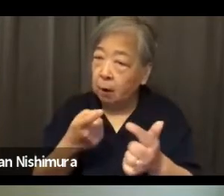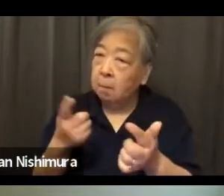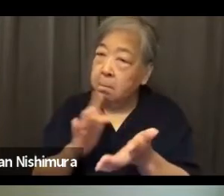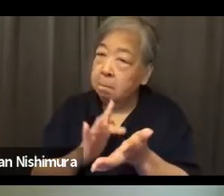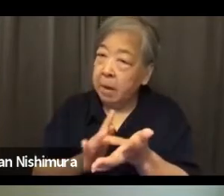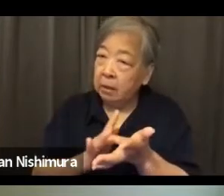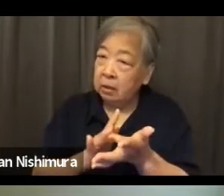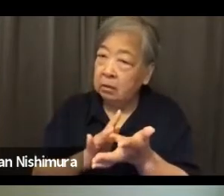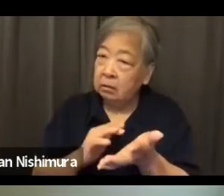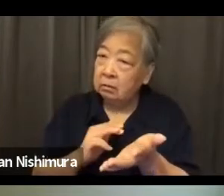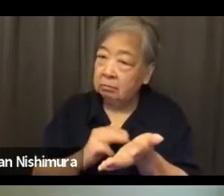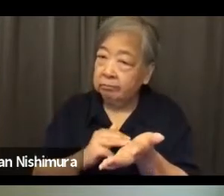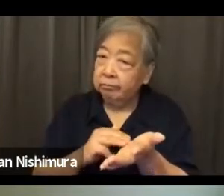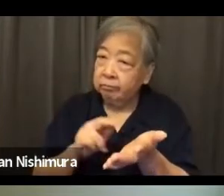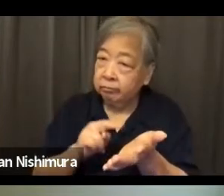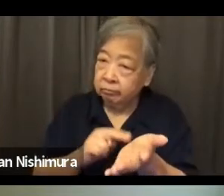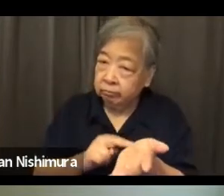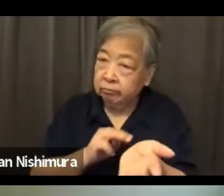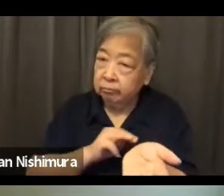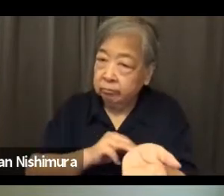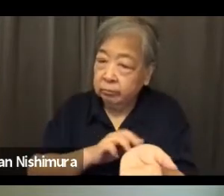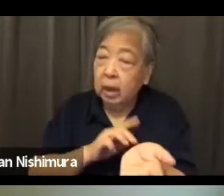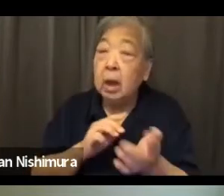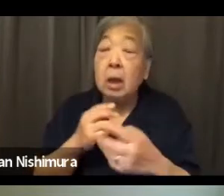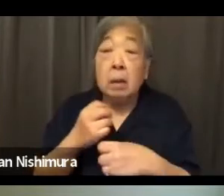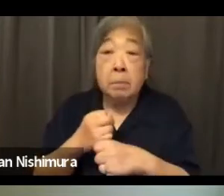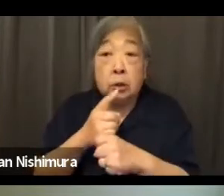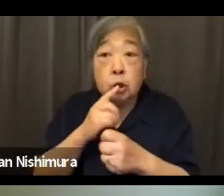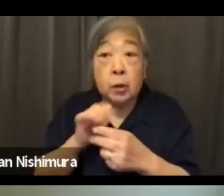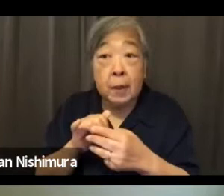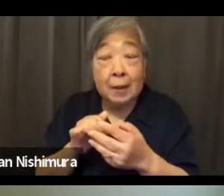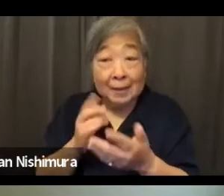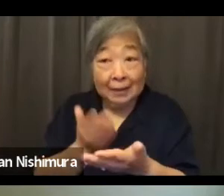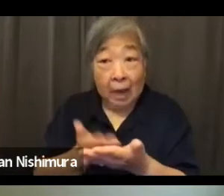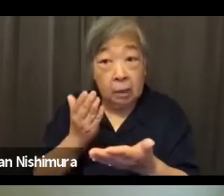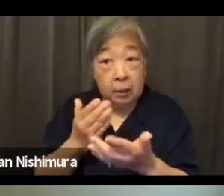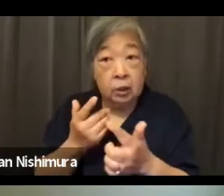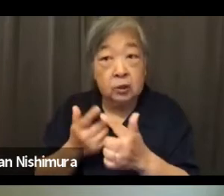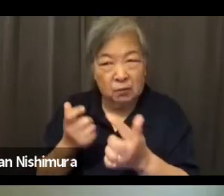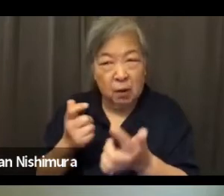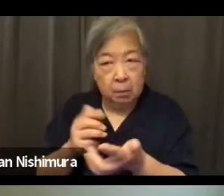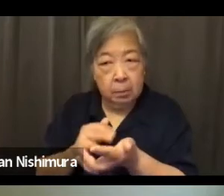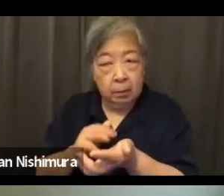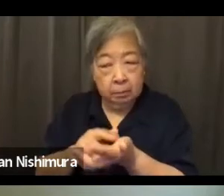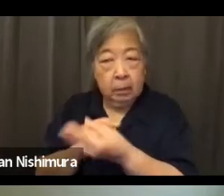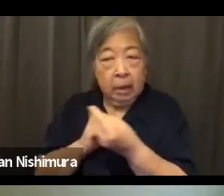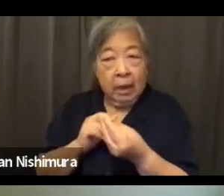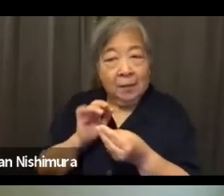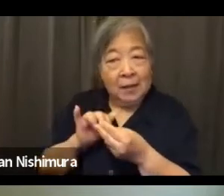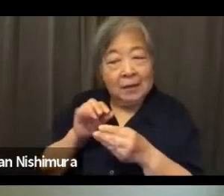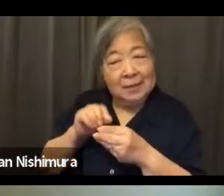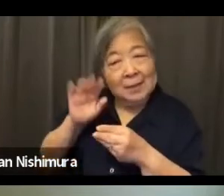that the documentation, the person who provides the documentation, that it is within their scope of practice to provide.